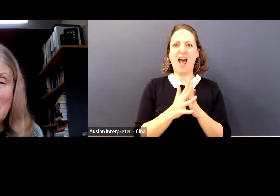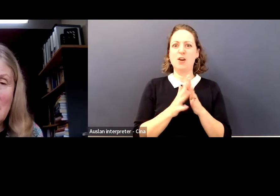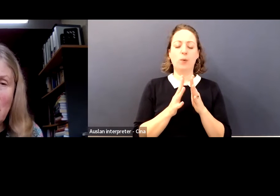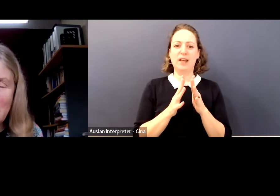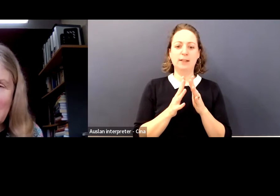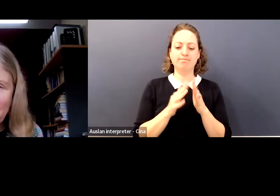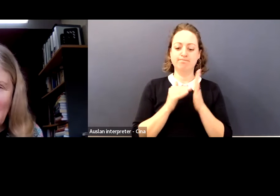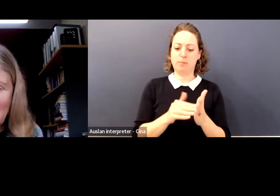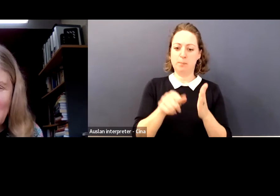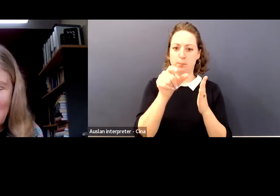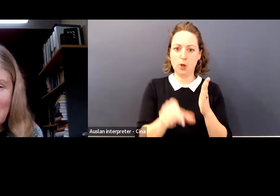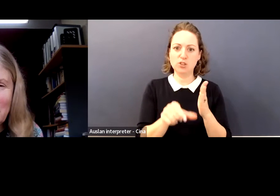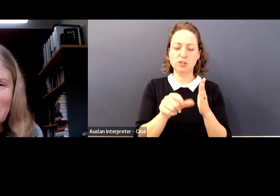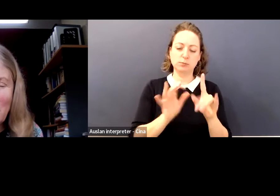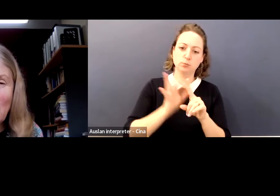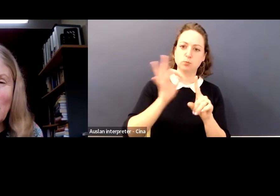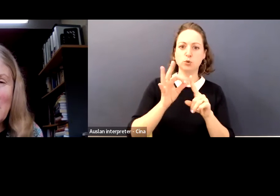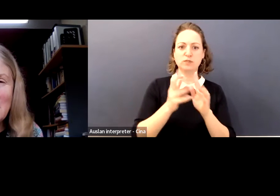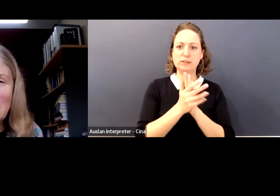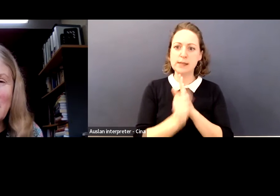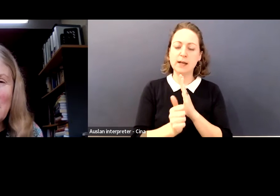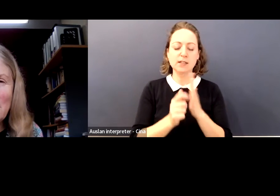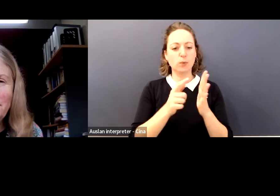essay writing and some very comprehensive intervention.